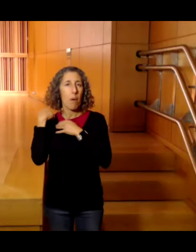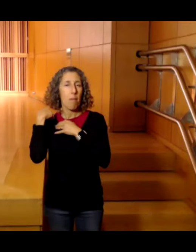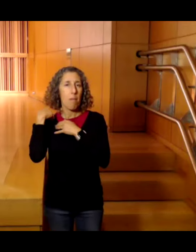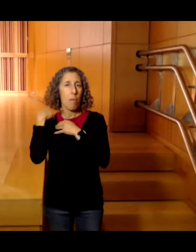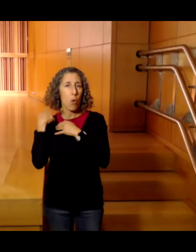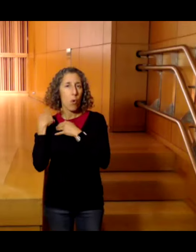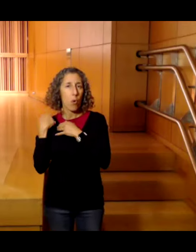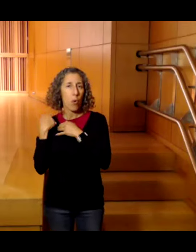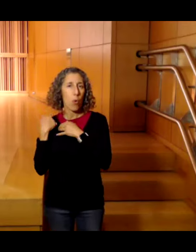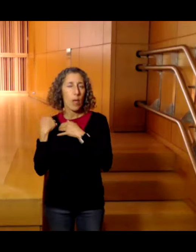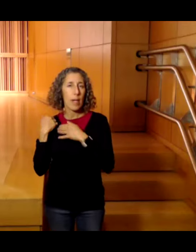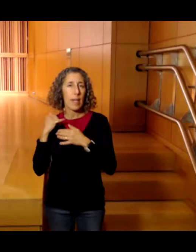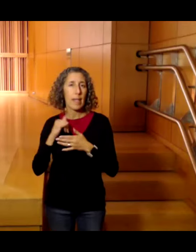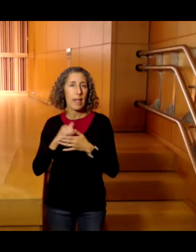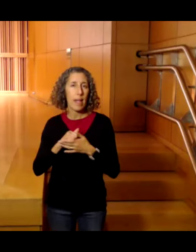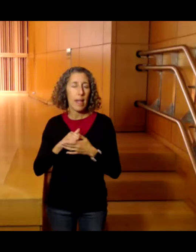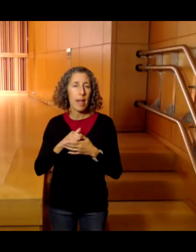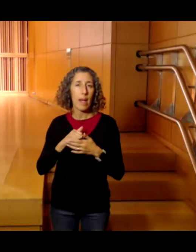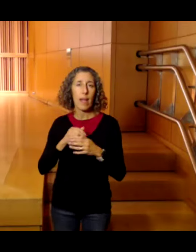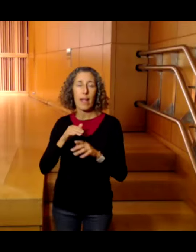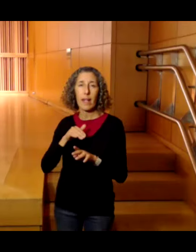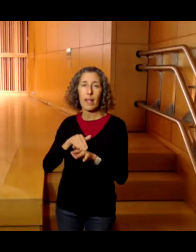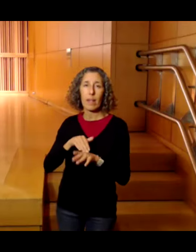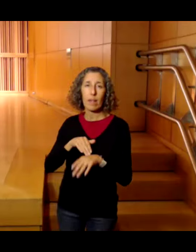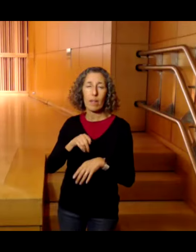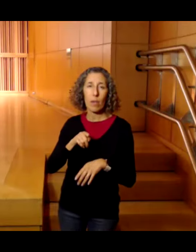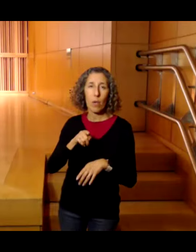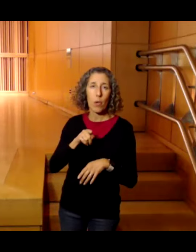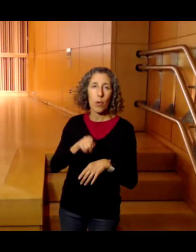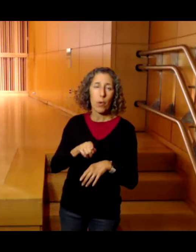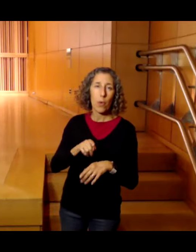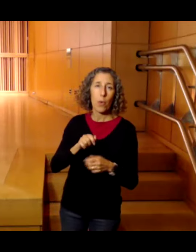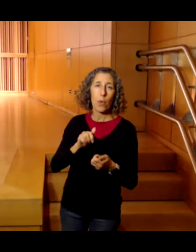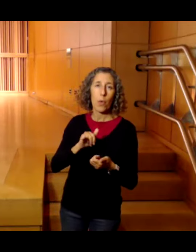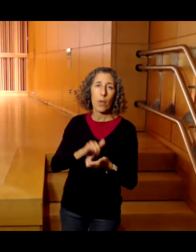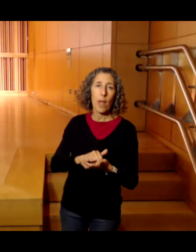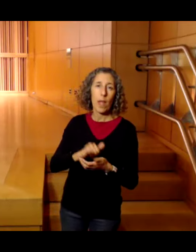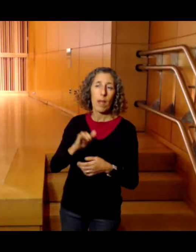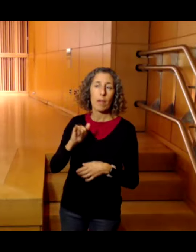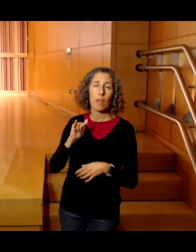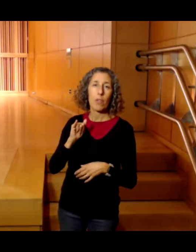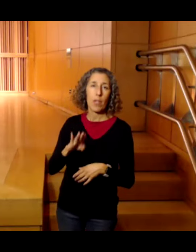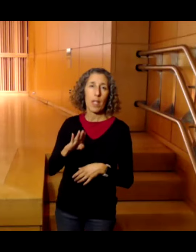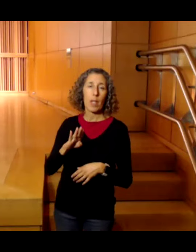is not yours to shoulder. James explained that Billy had been the only thing that had ever happened to me.